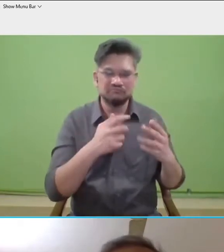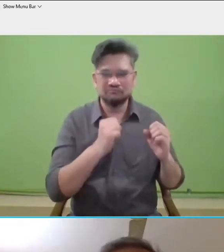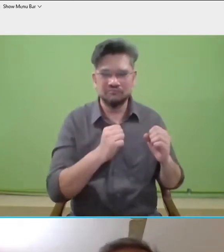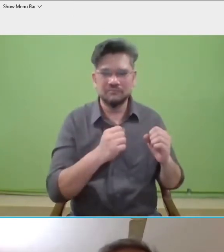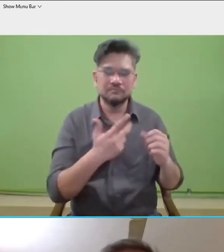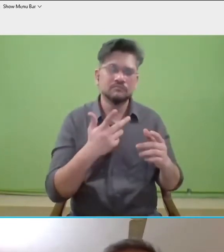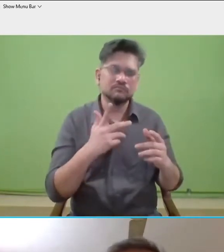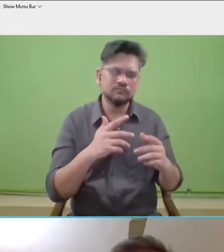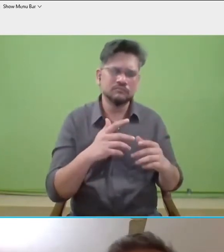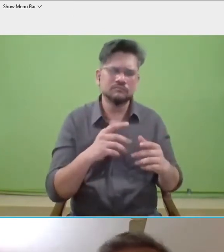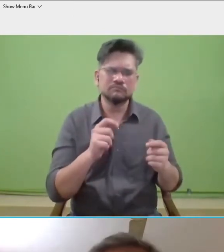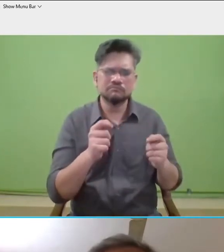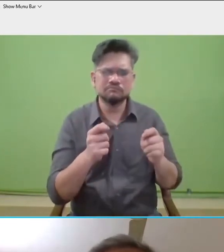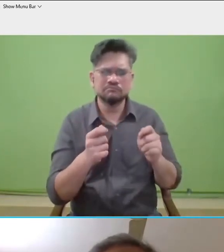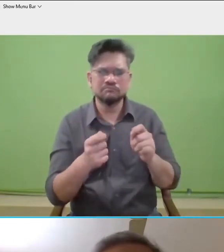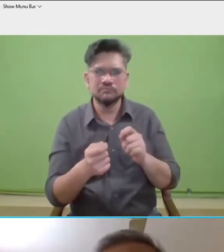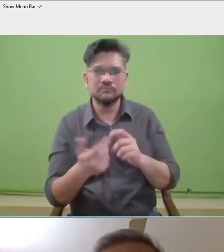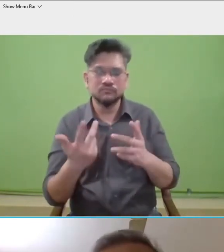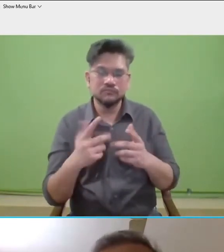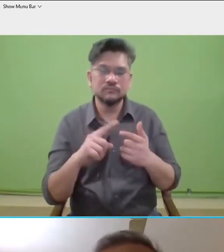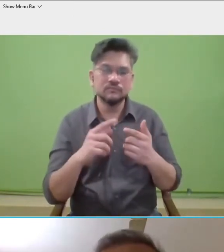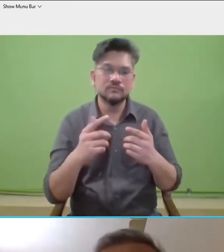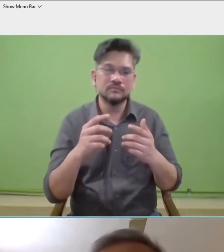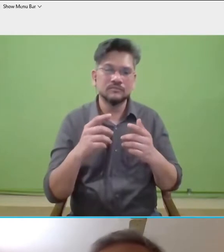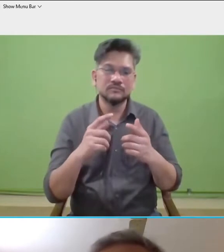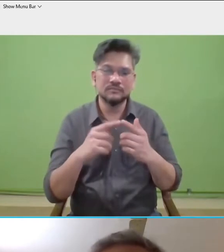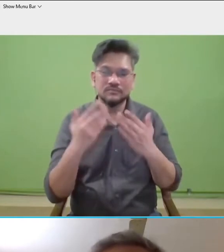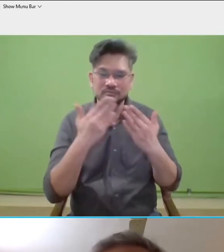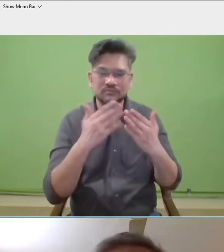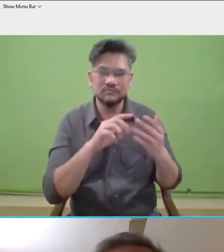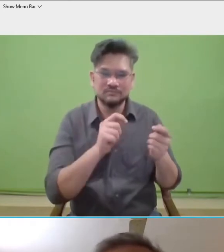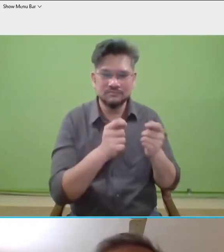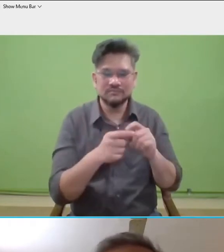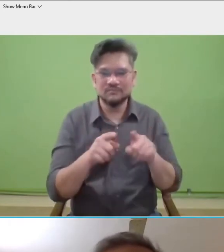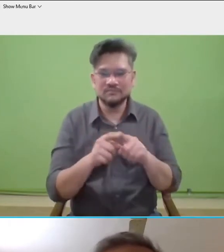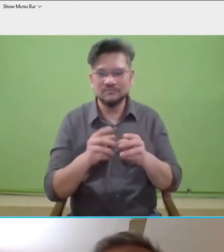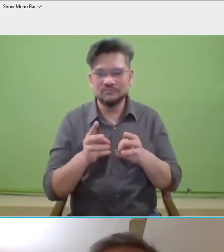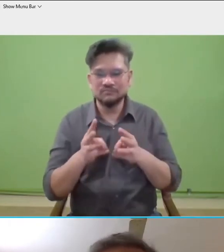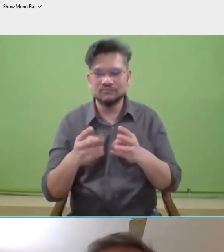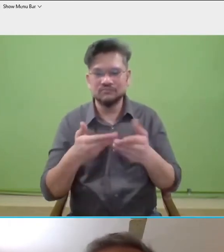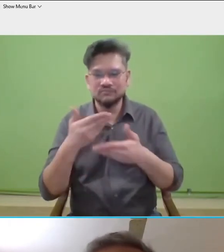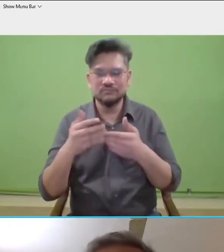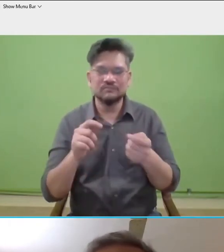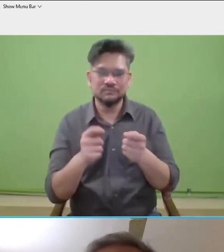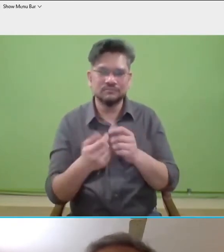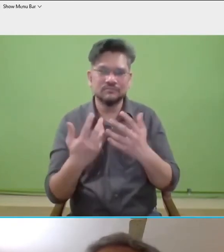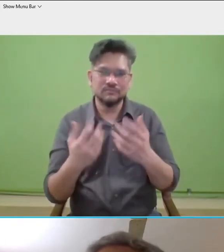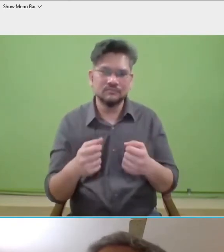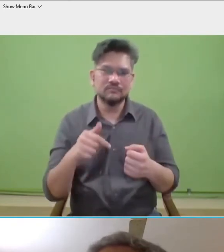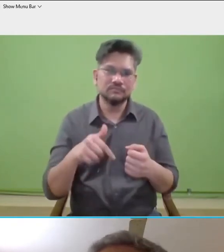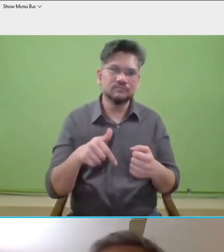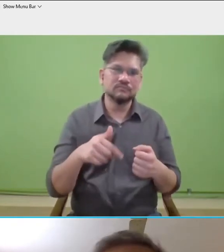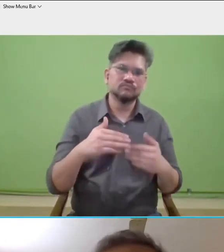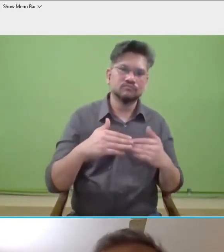the mode of education is also changing okay so you will find that deaf students are extremely sort of